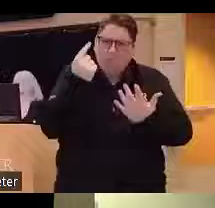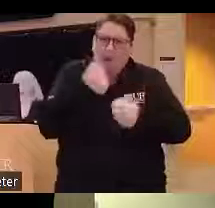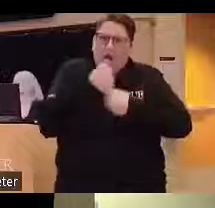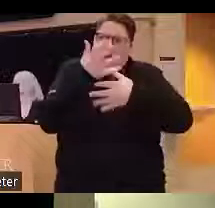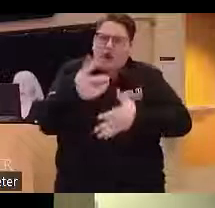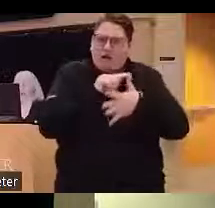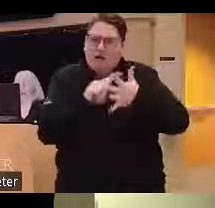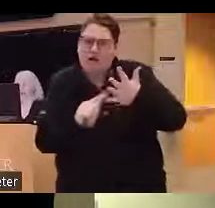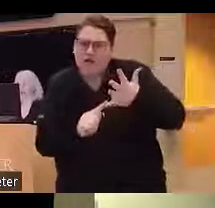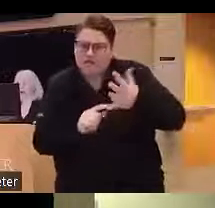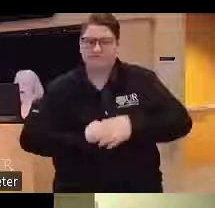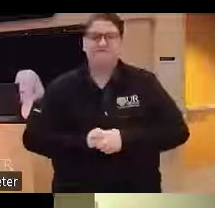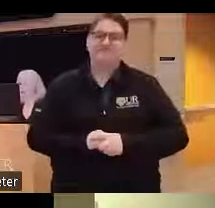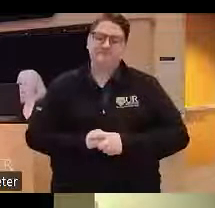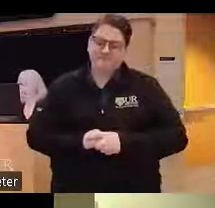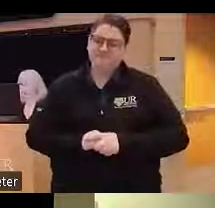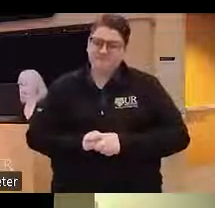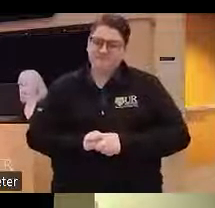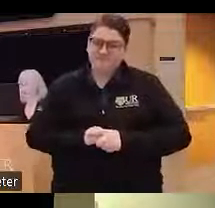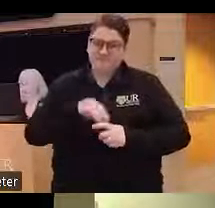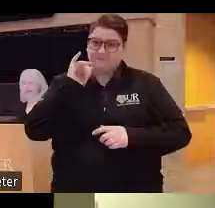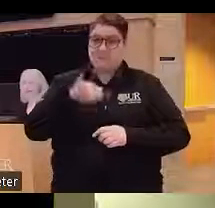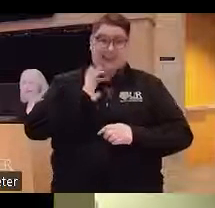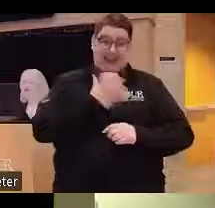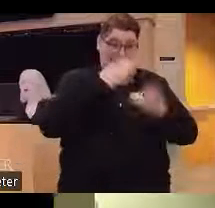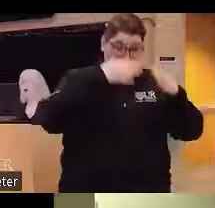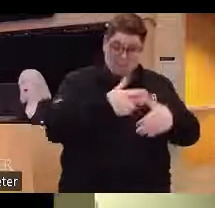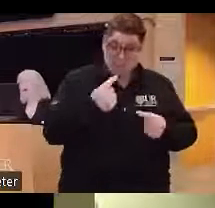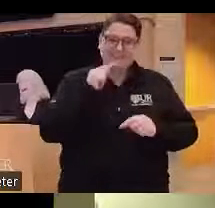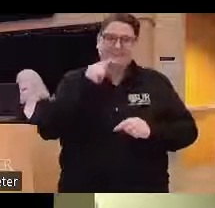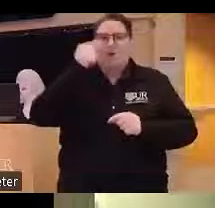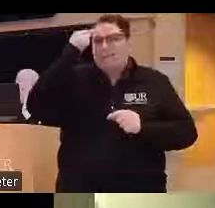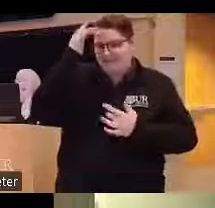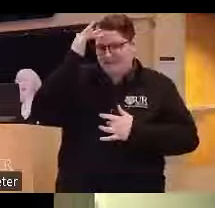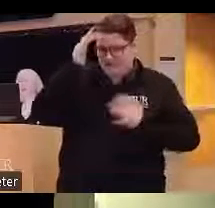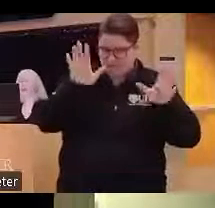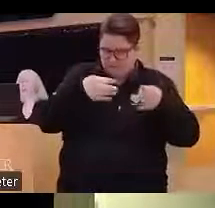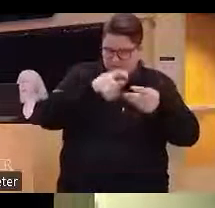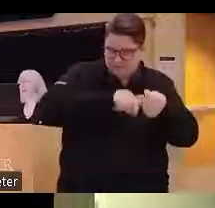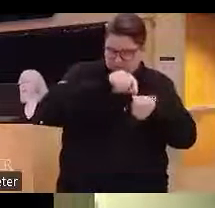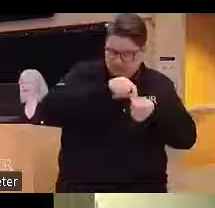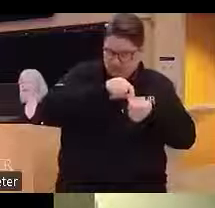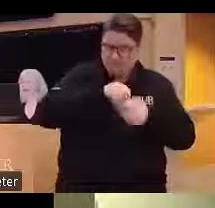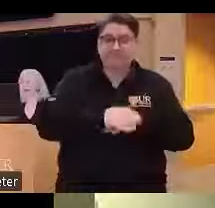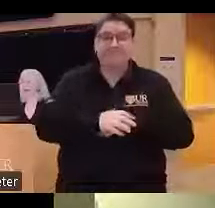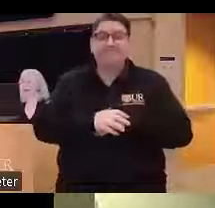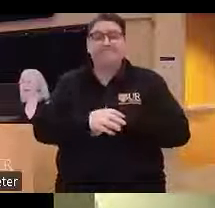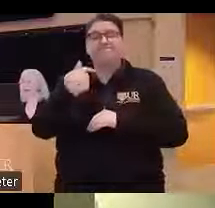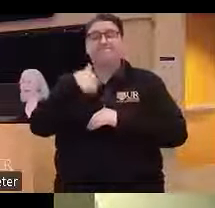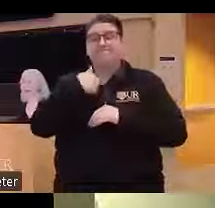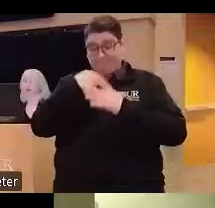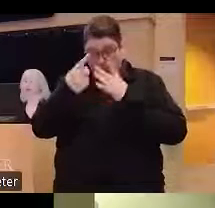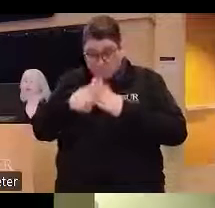are those of um severe mental illness so So I entered um psychiatric training and research with